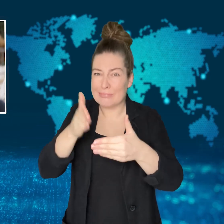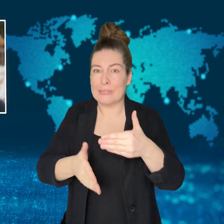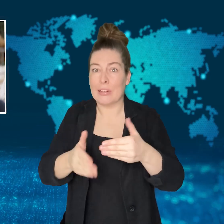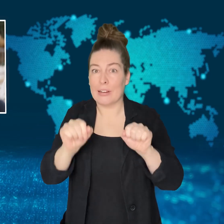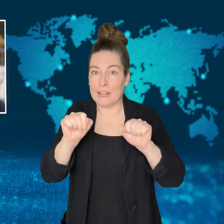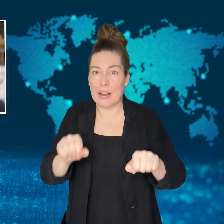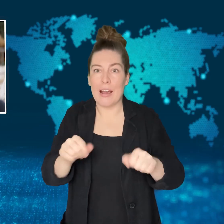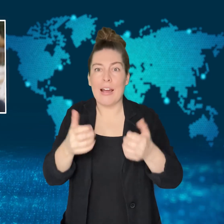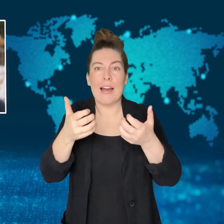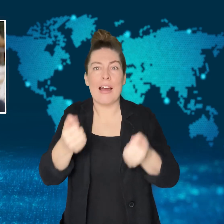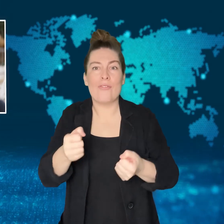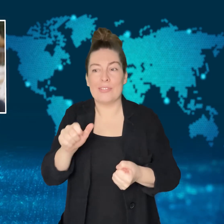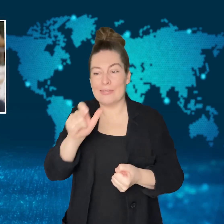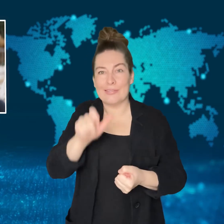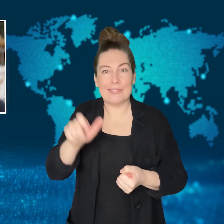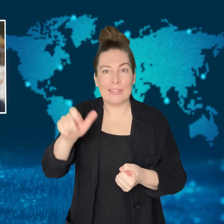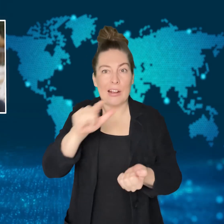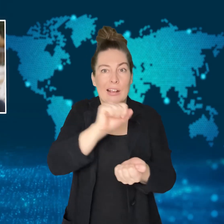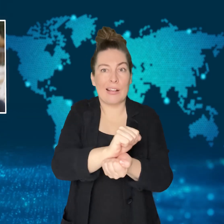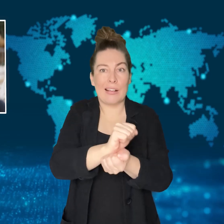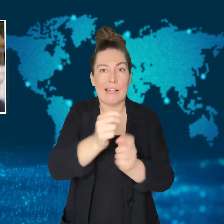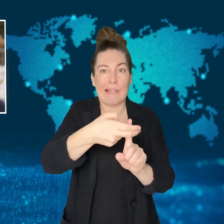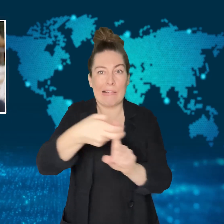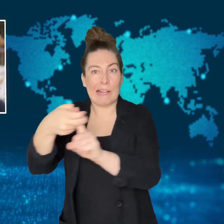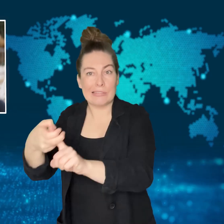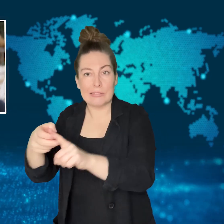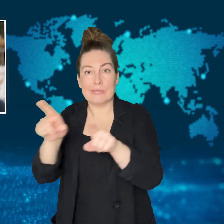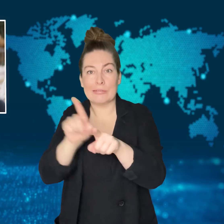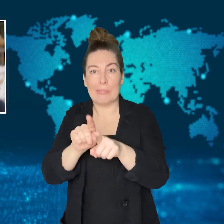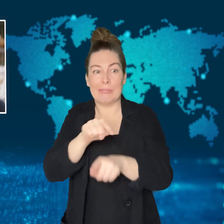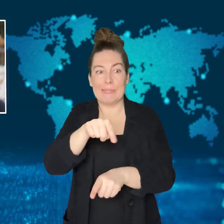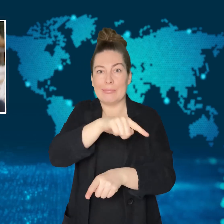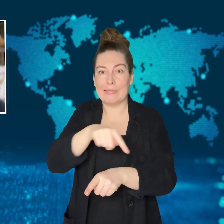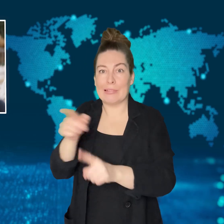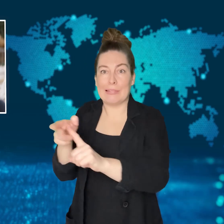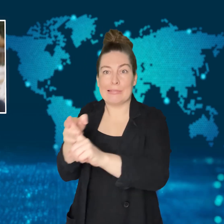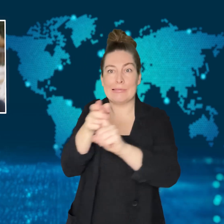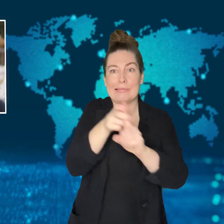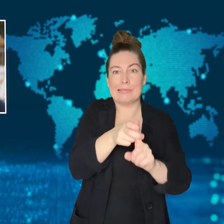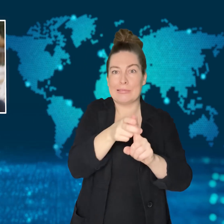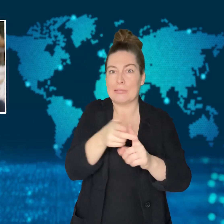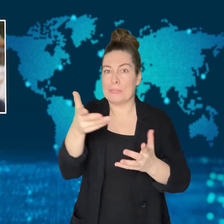Gazans will increase.